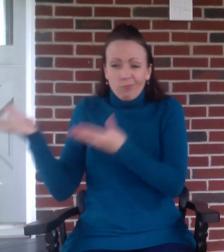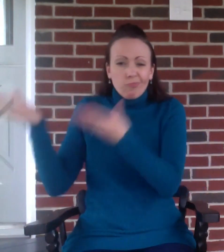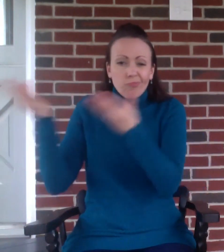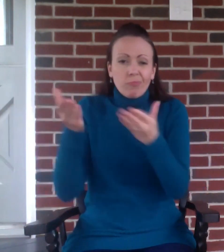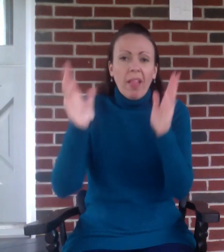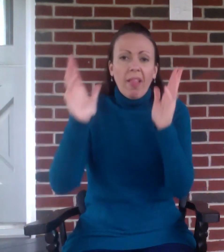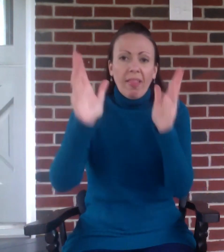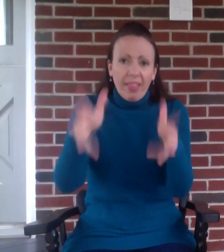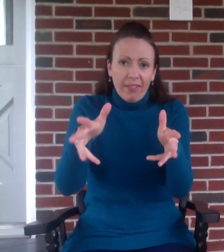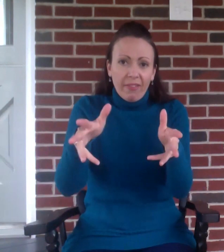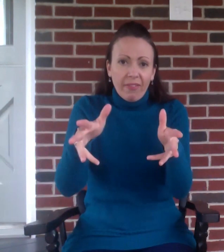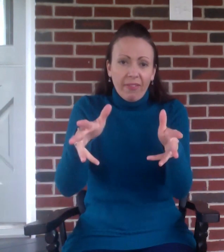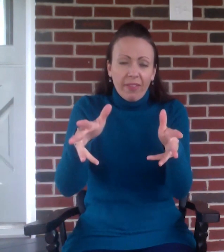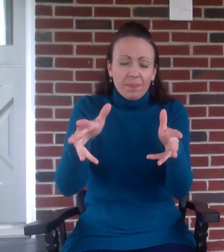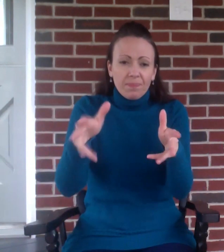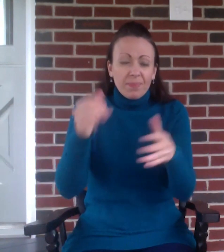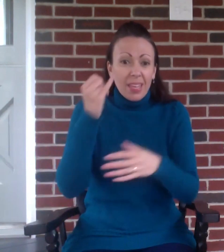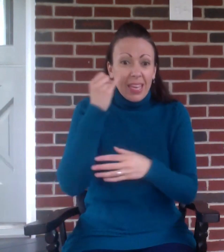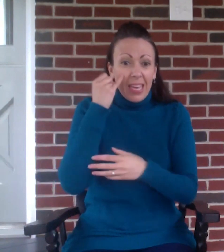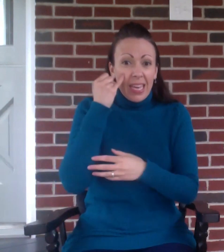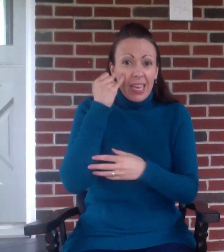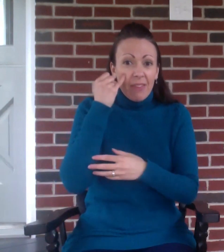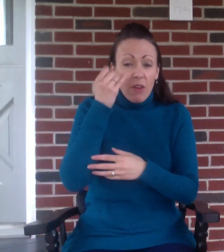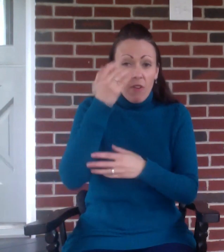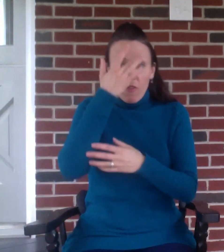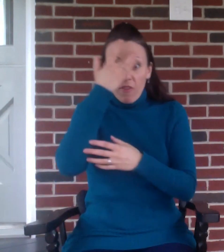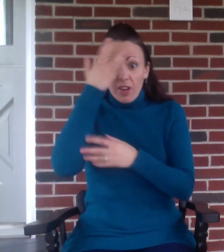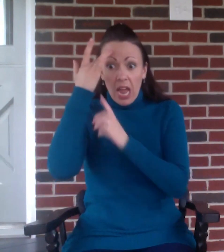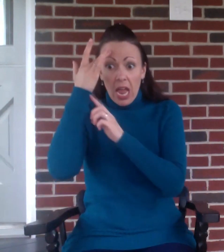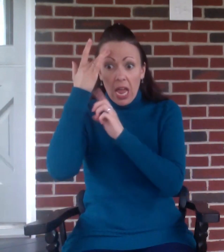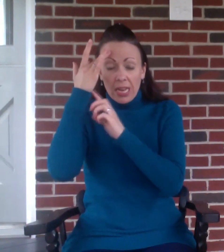But right in the middle was a small house,